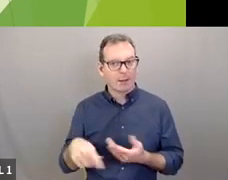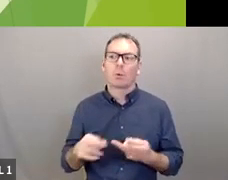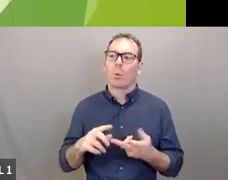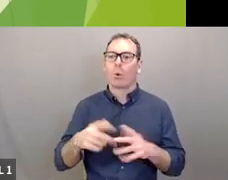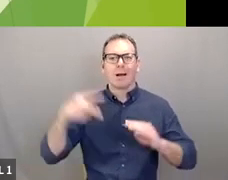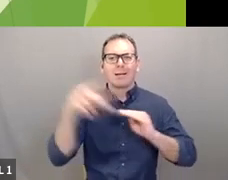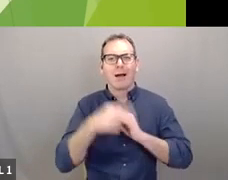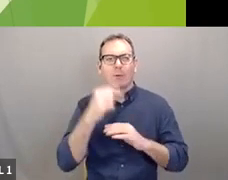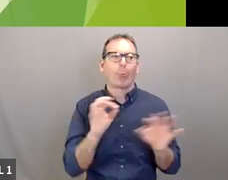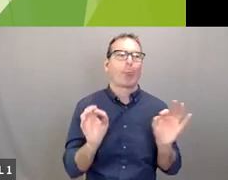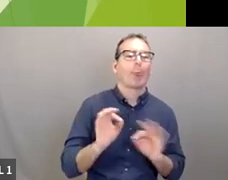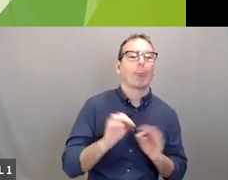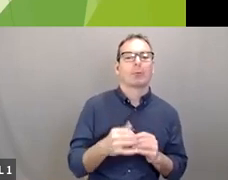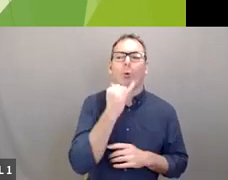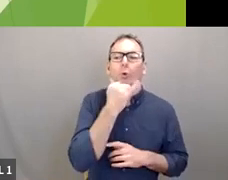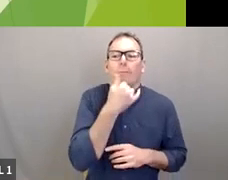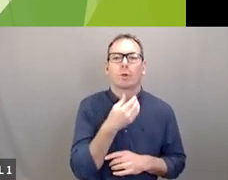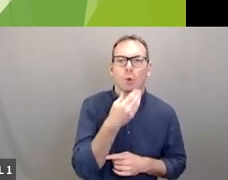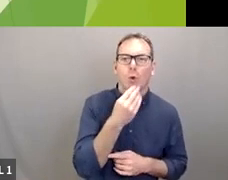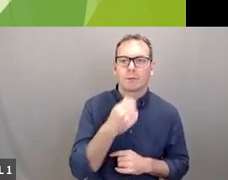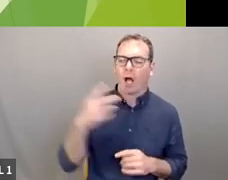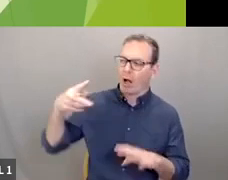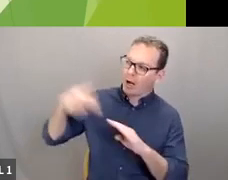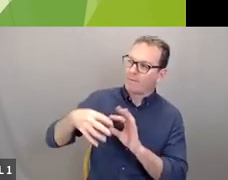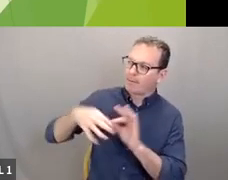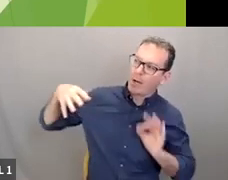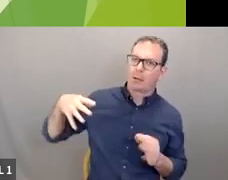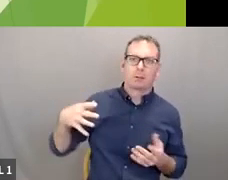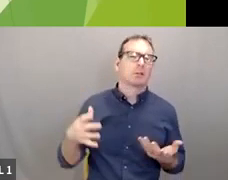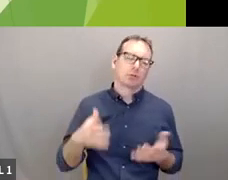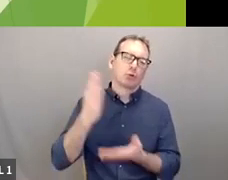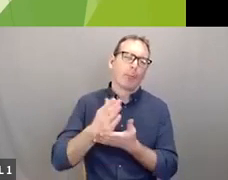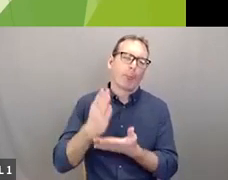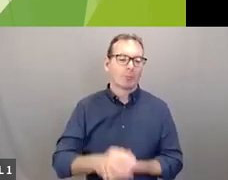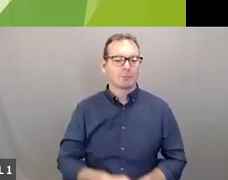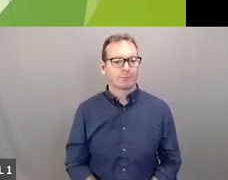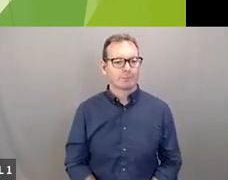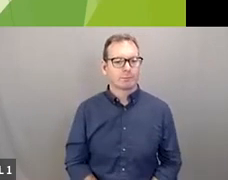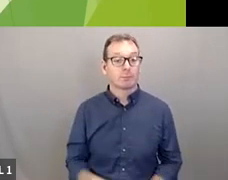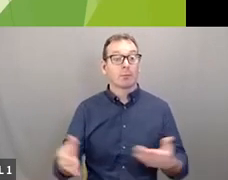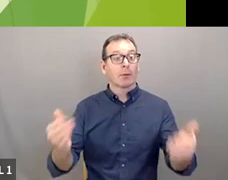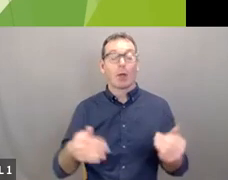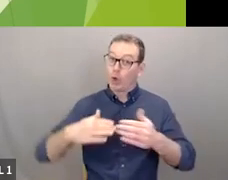in terms of a promised new Canada Disability Benefit it may be advisable to have a consistent